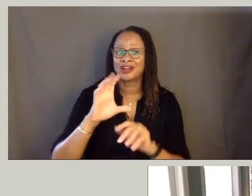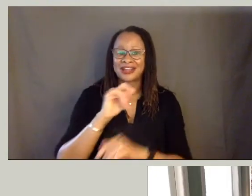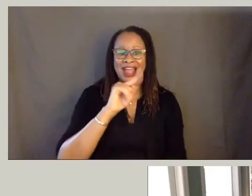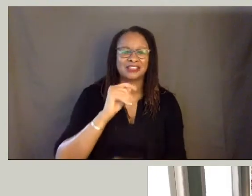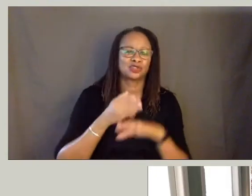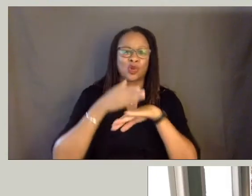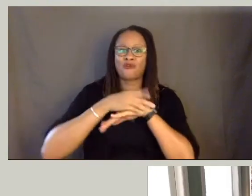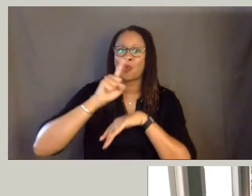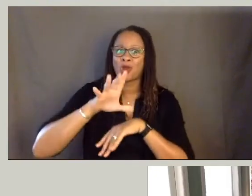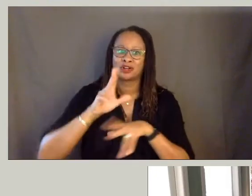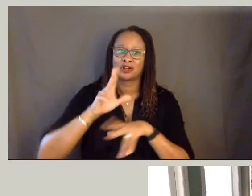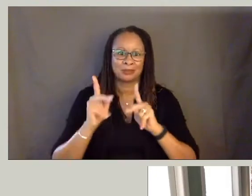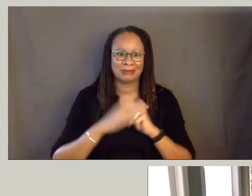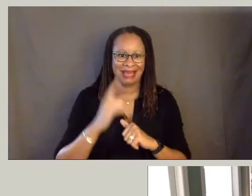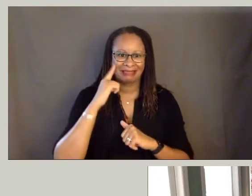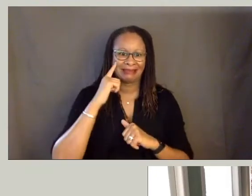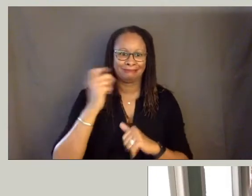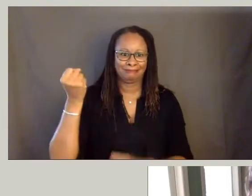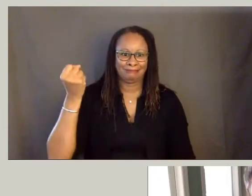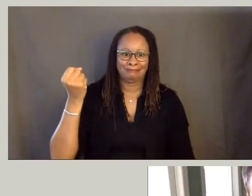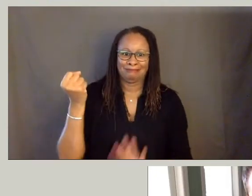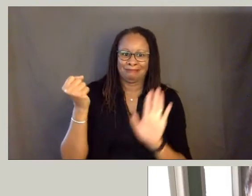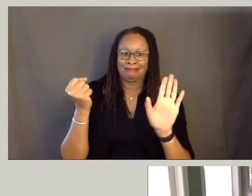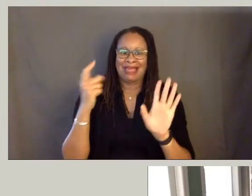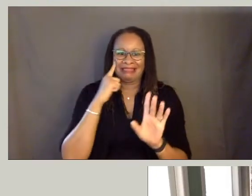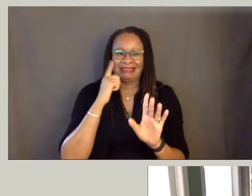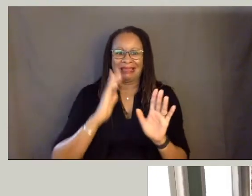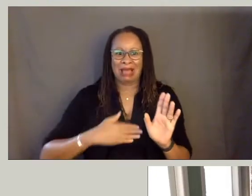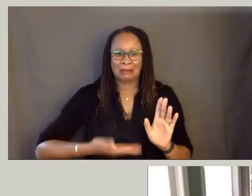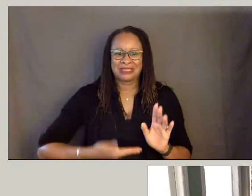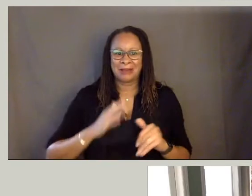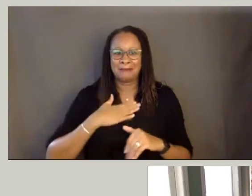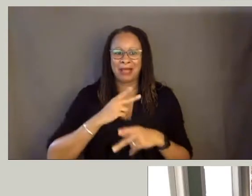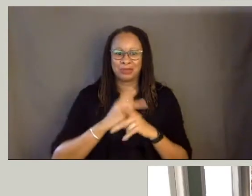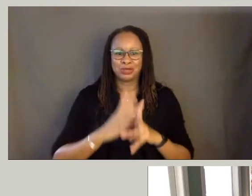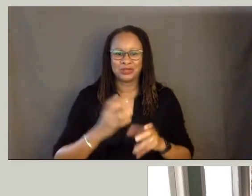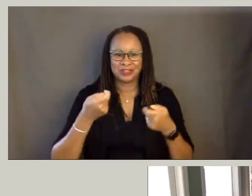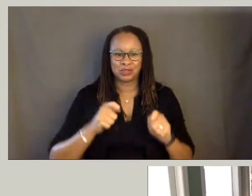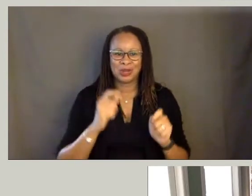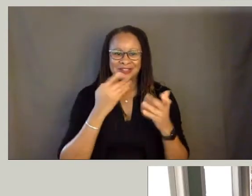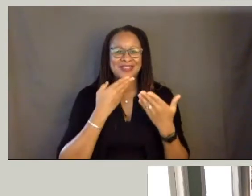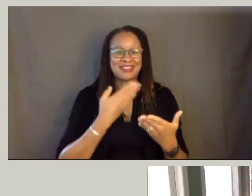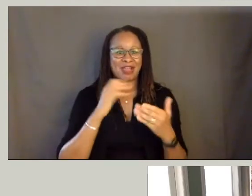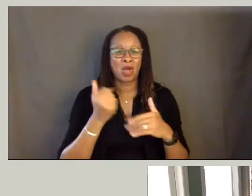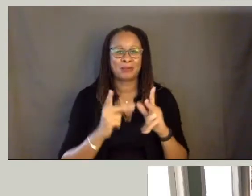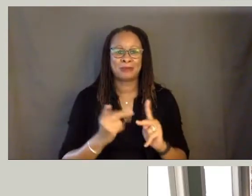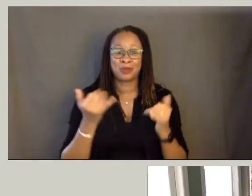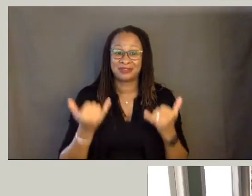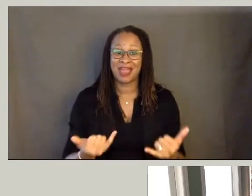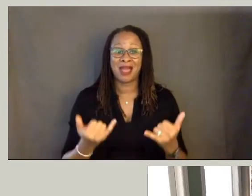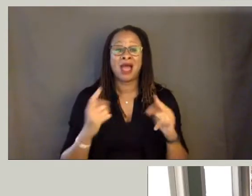so I think I would really upset Amy, my producer, if I tried to thank everyone now. But there's one newer team